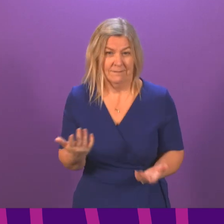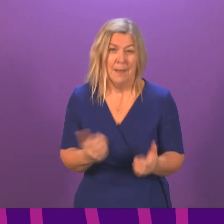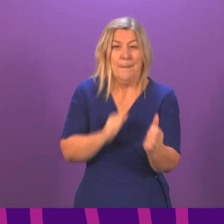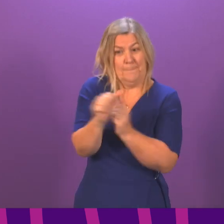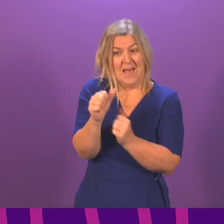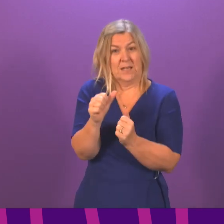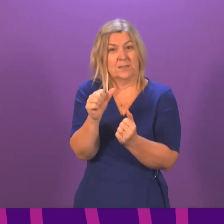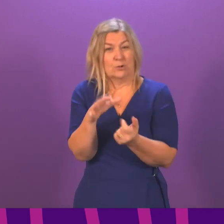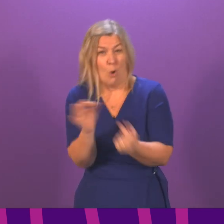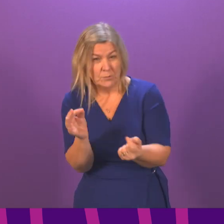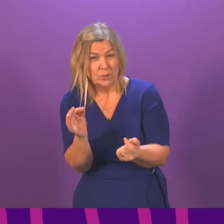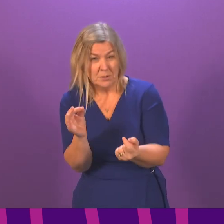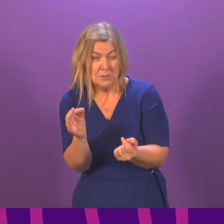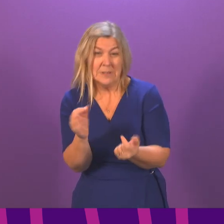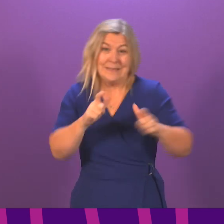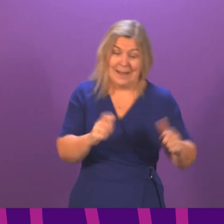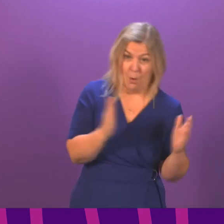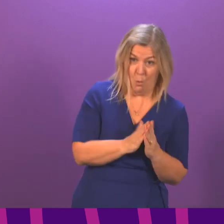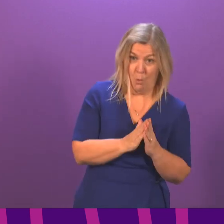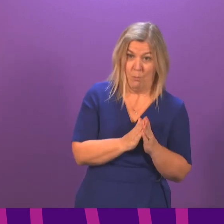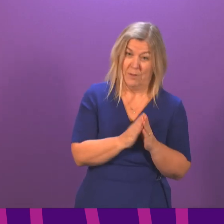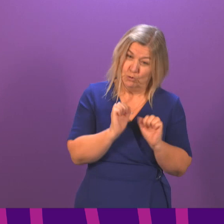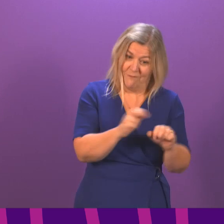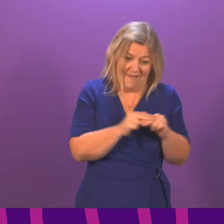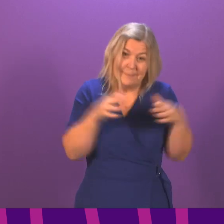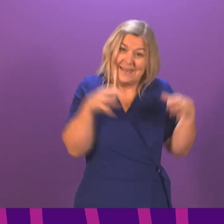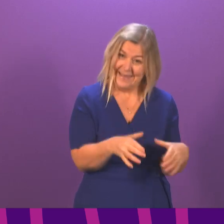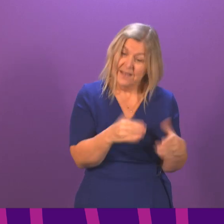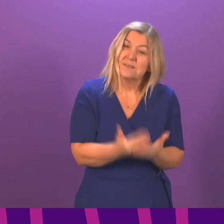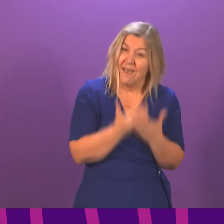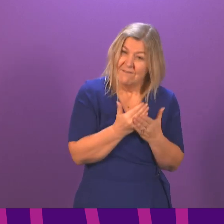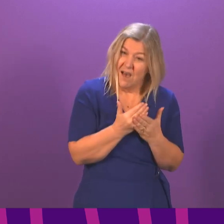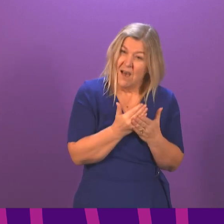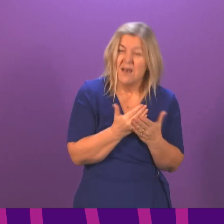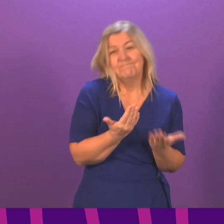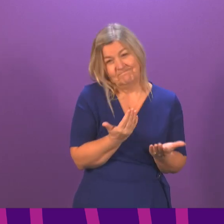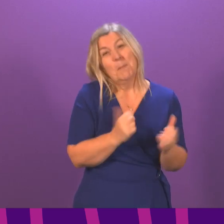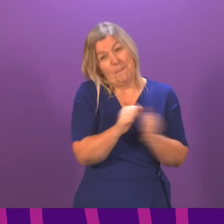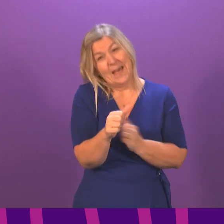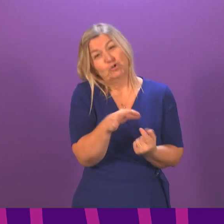way of marking Christmas this year, it will be a safer—albeit tough—alternative for everyone.